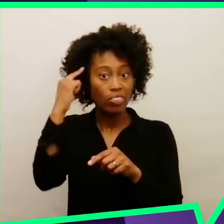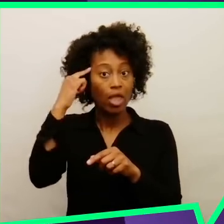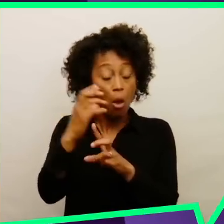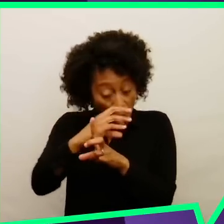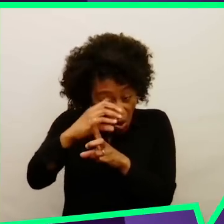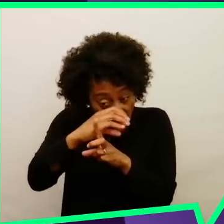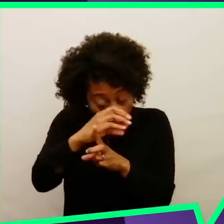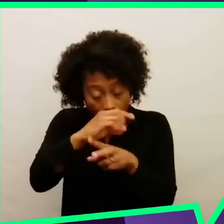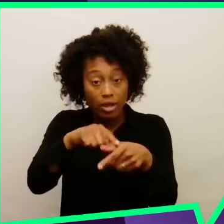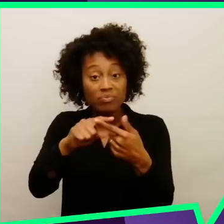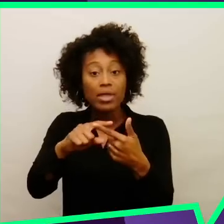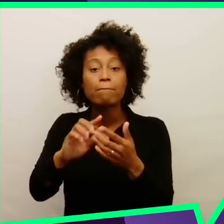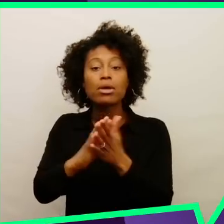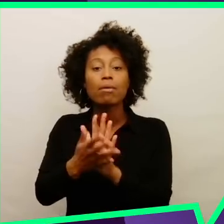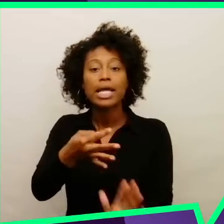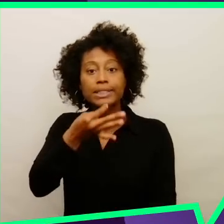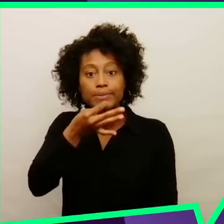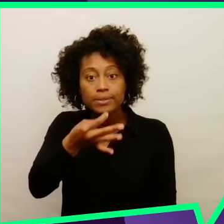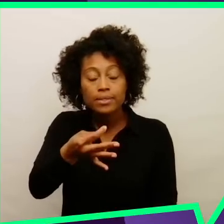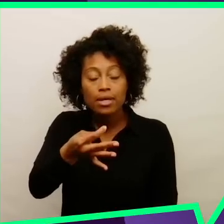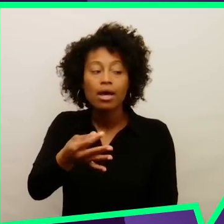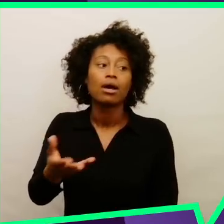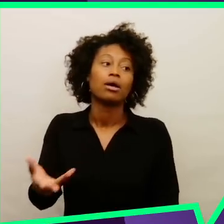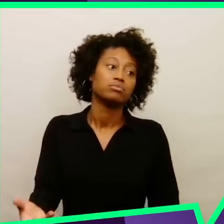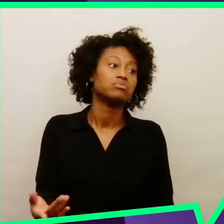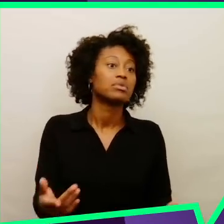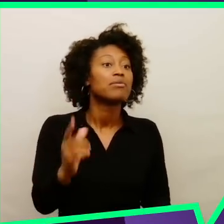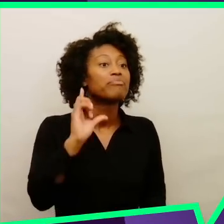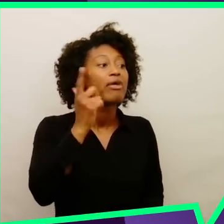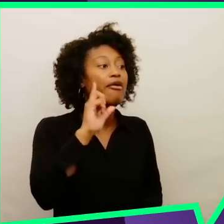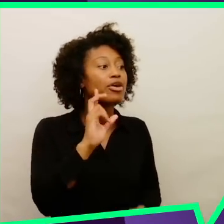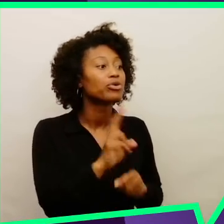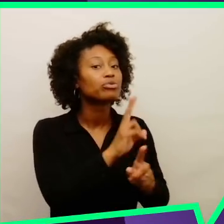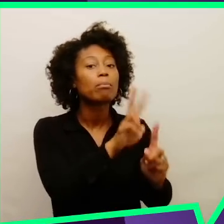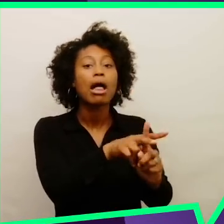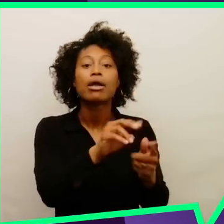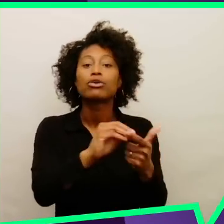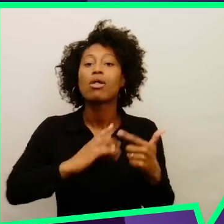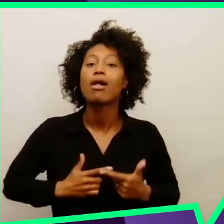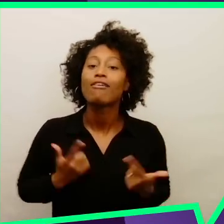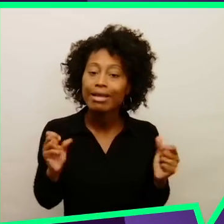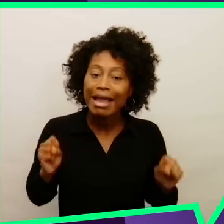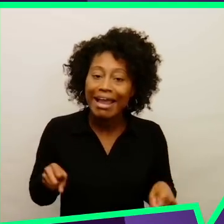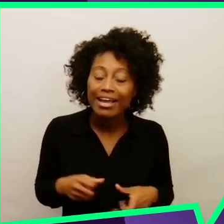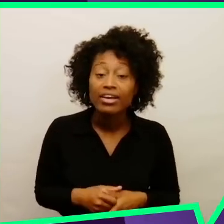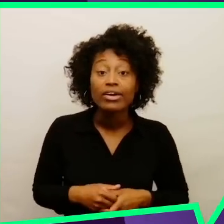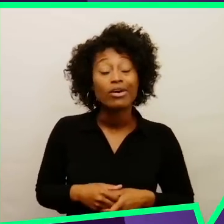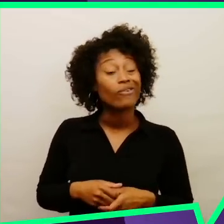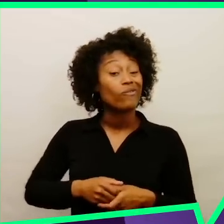which translates to all kinds of uses of that content. So yeah, we've seen it firsthand where